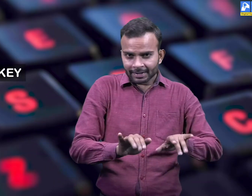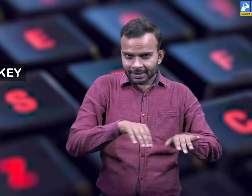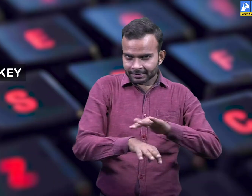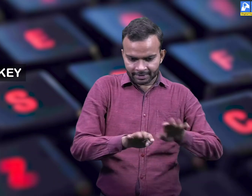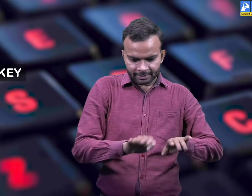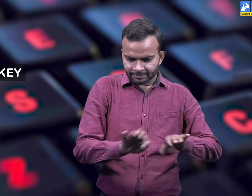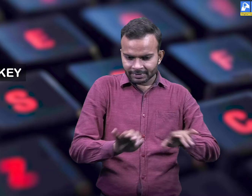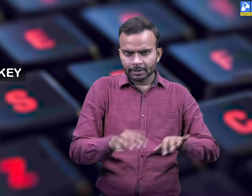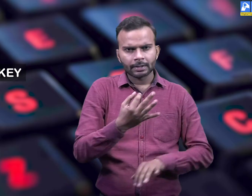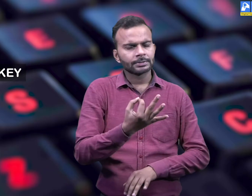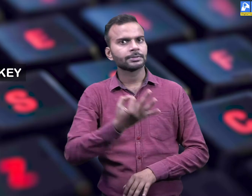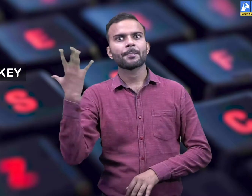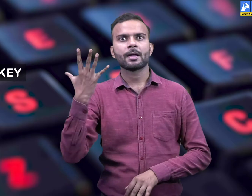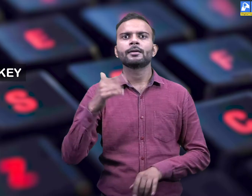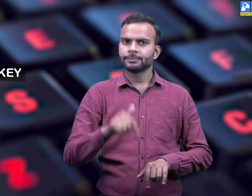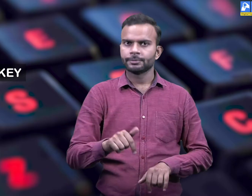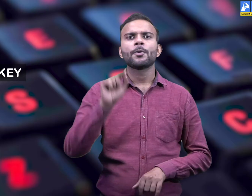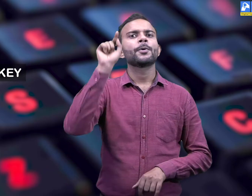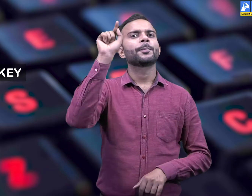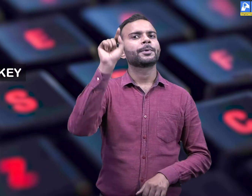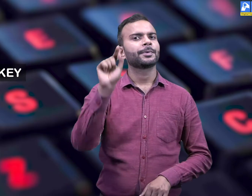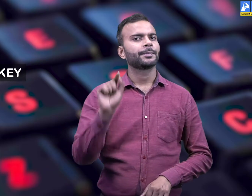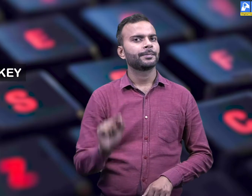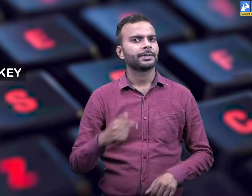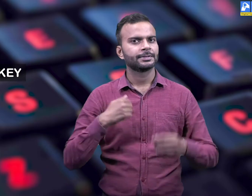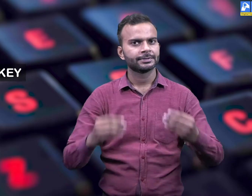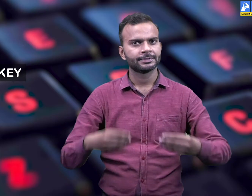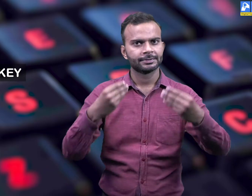Now we will discuss about the special keys.